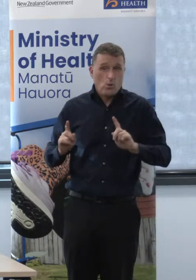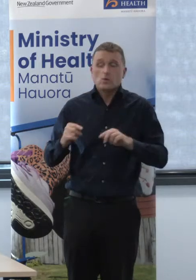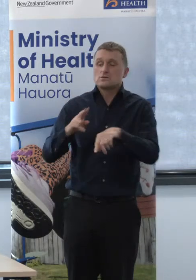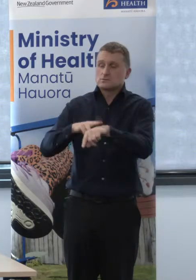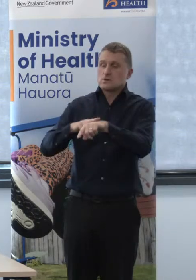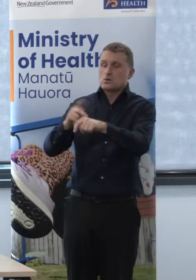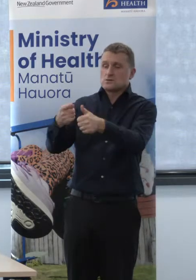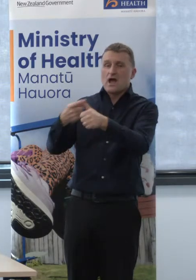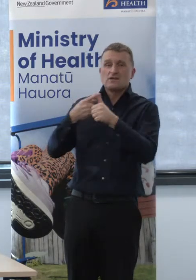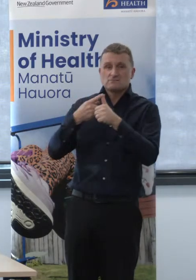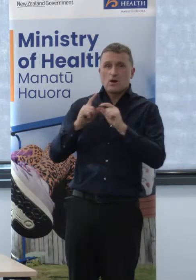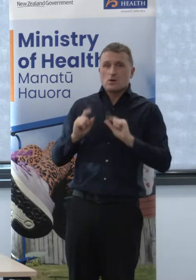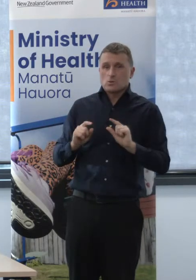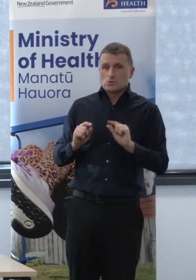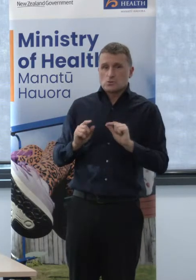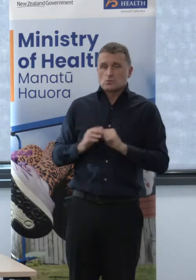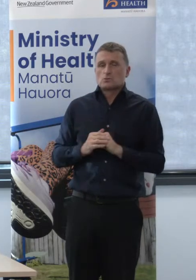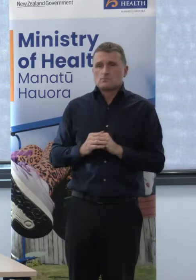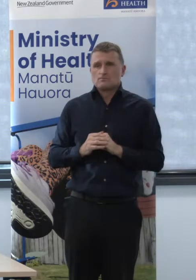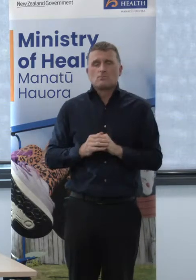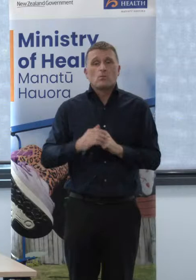they need to have another test, so I were a virology colleagues